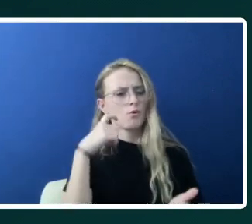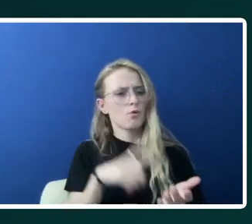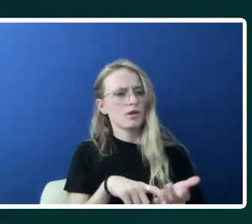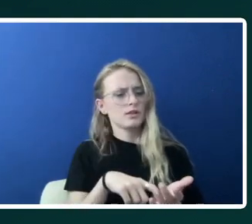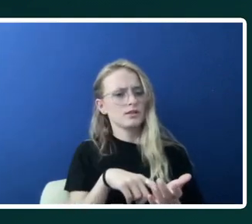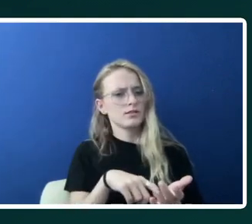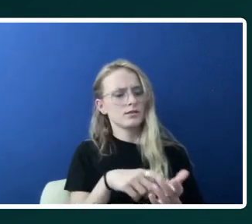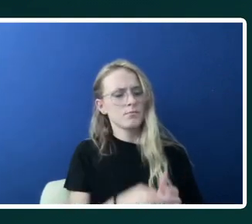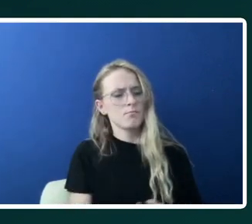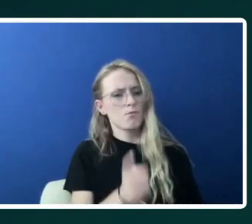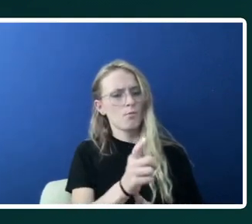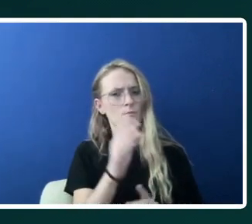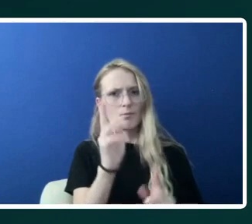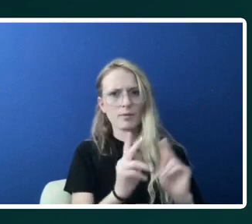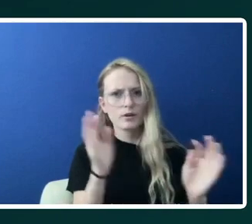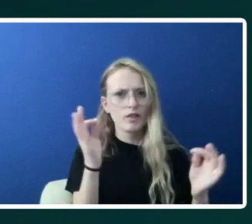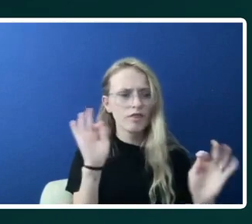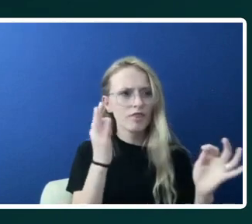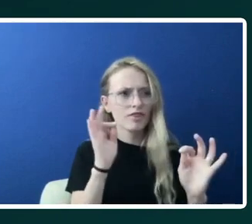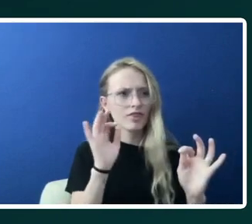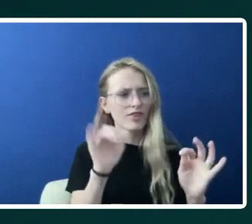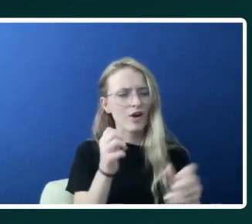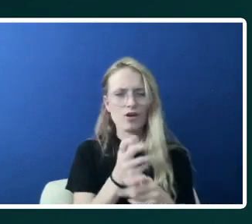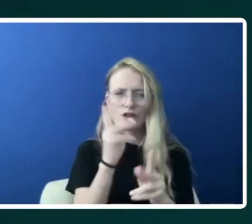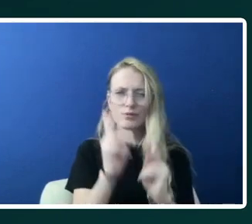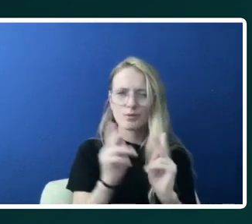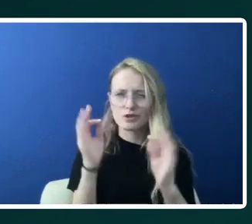which I think was kind of distracting the rest of us. And people were chatting and